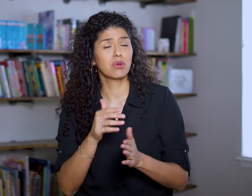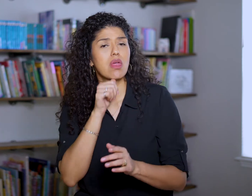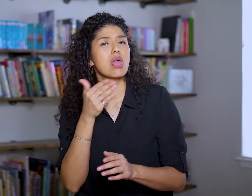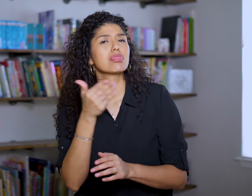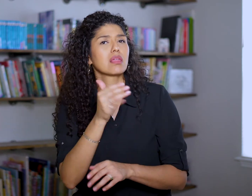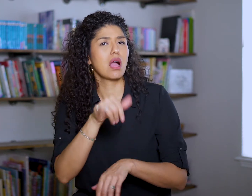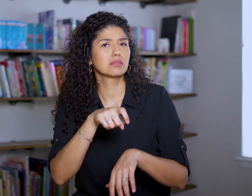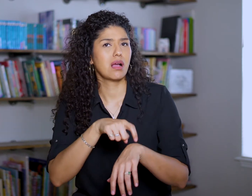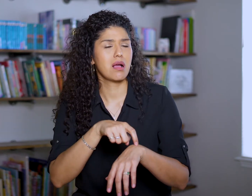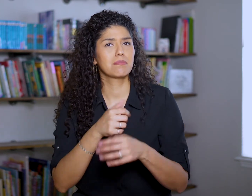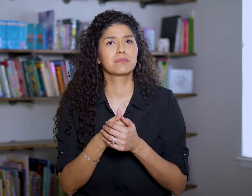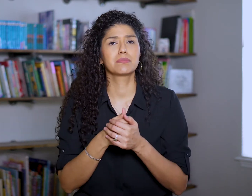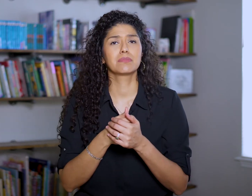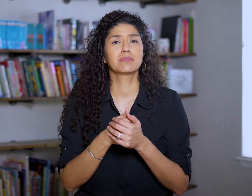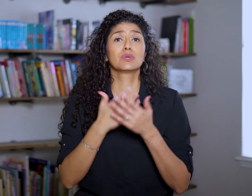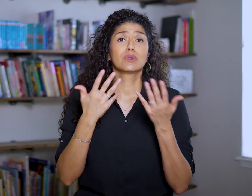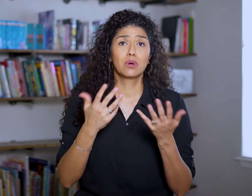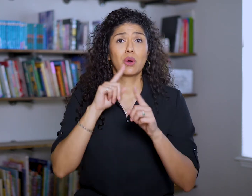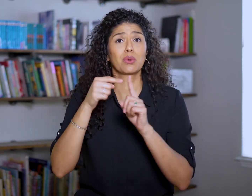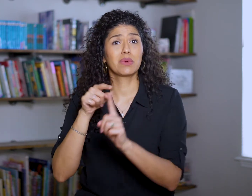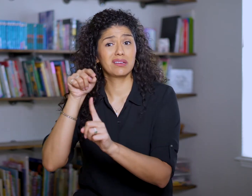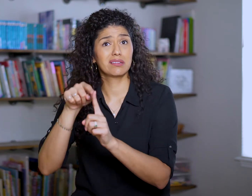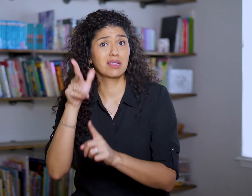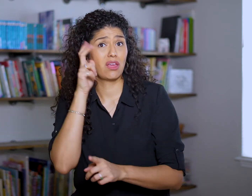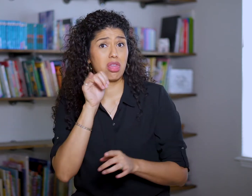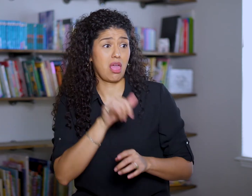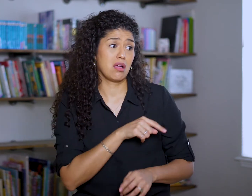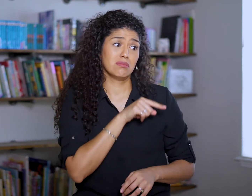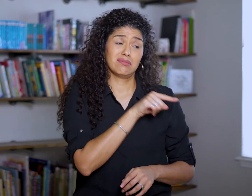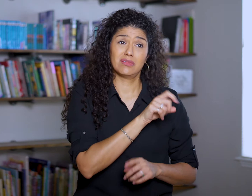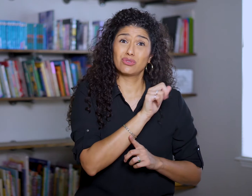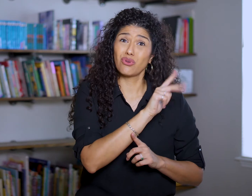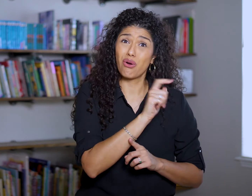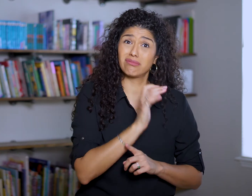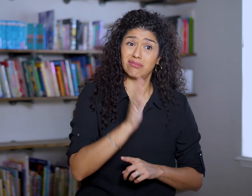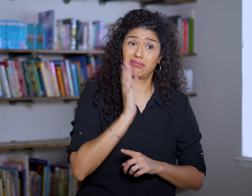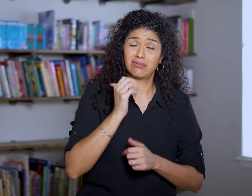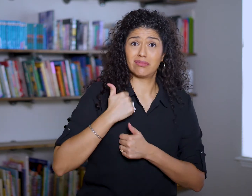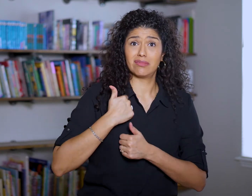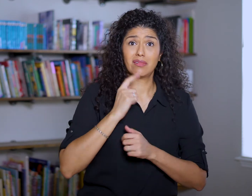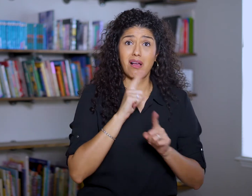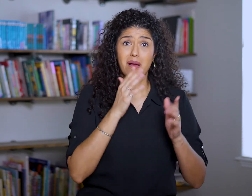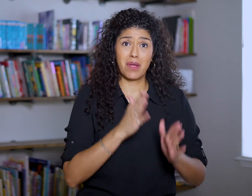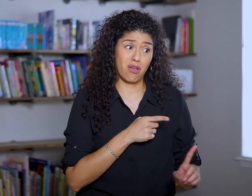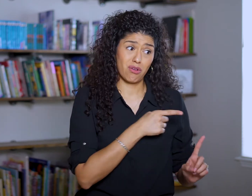isn’t there at the time. When Joab hears that Saul’s former military commander